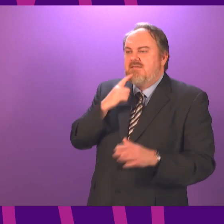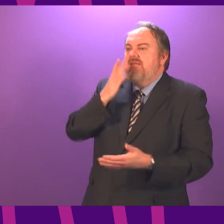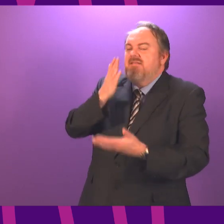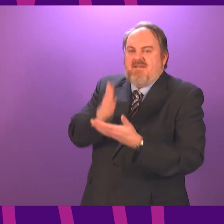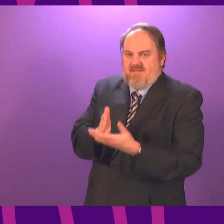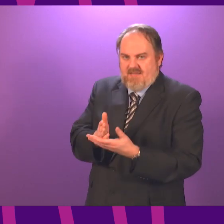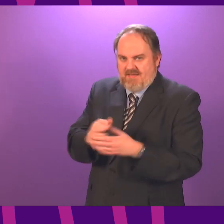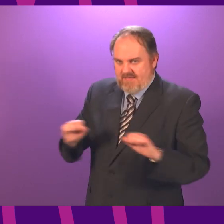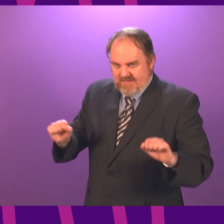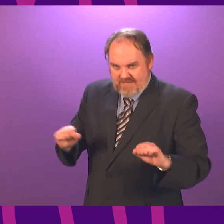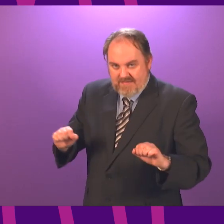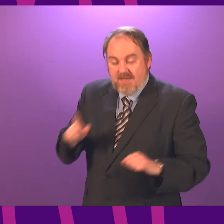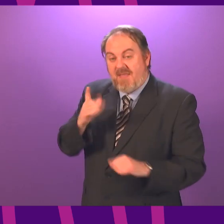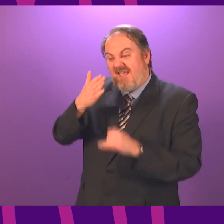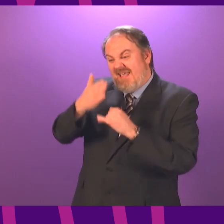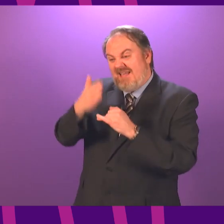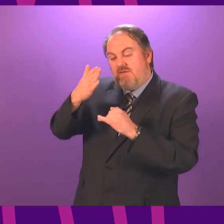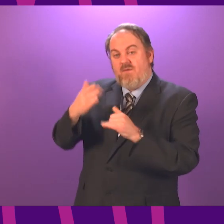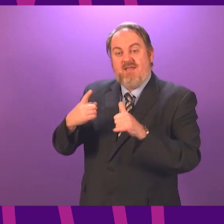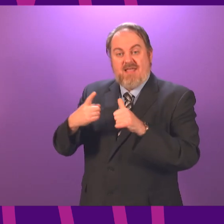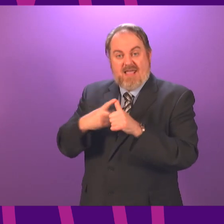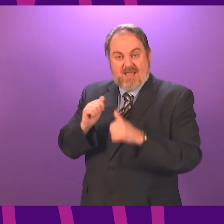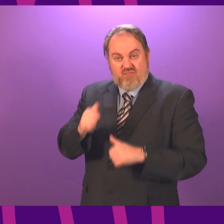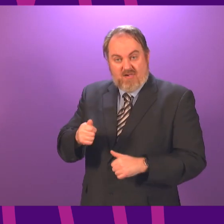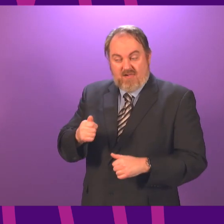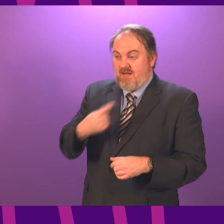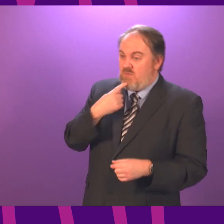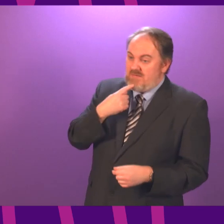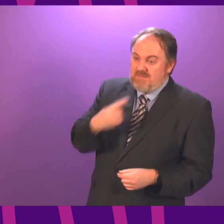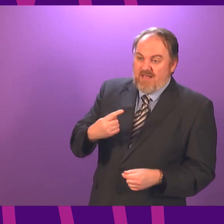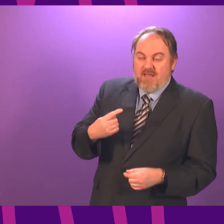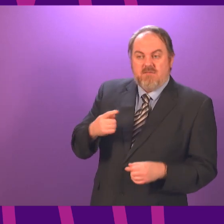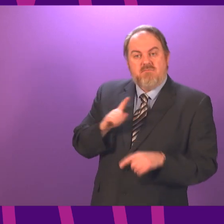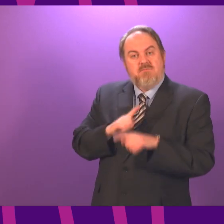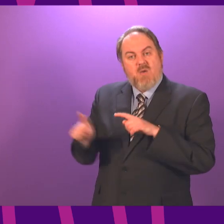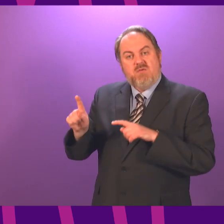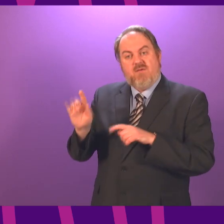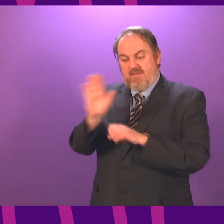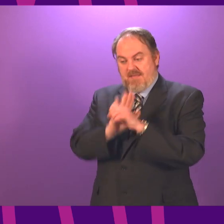at this stage, but at the end of April, as all of the mainland and certain other parts